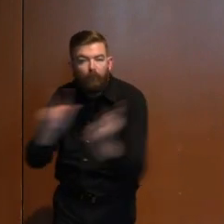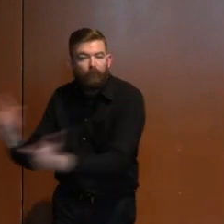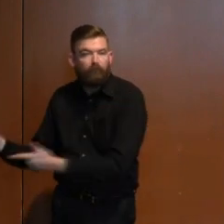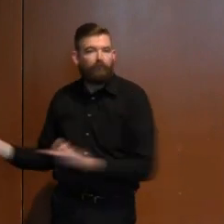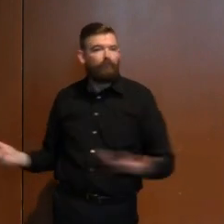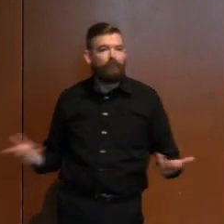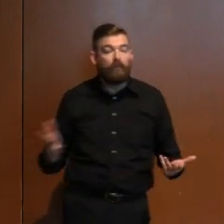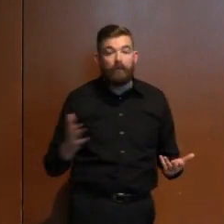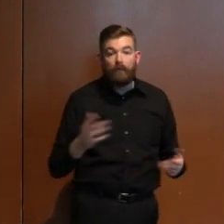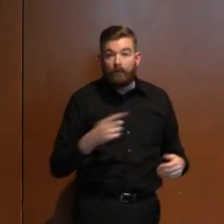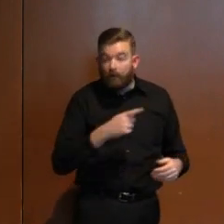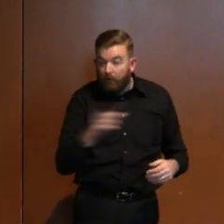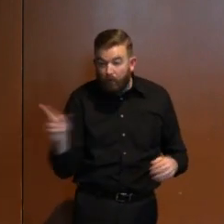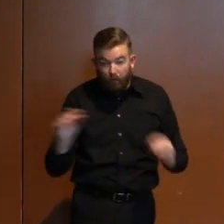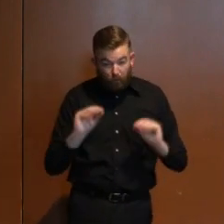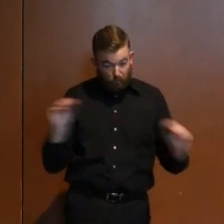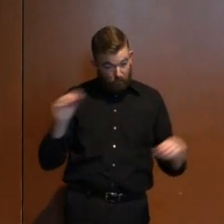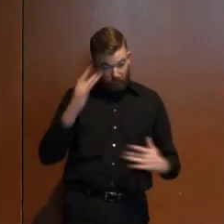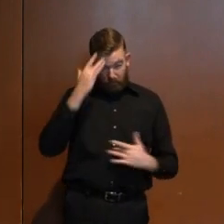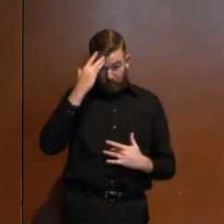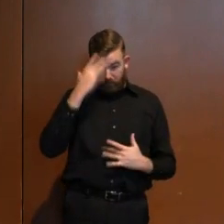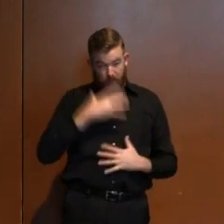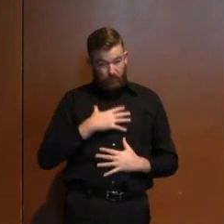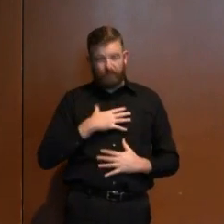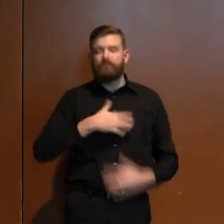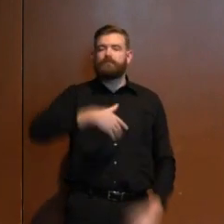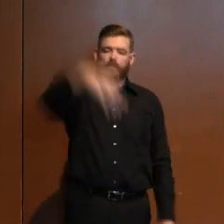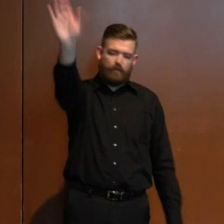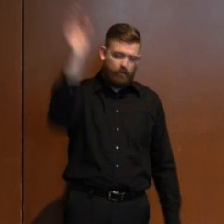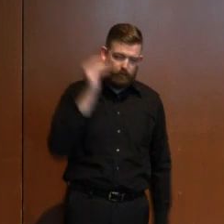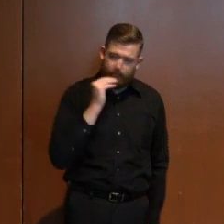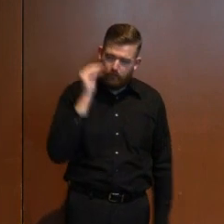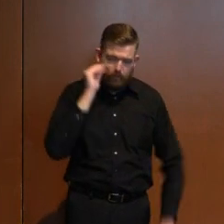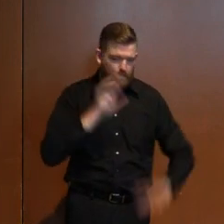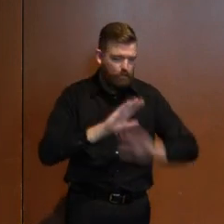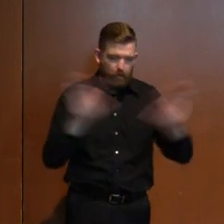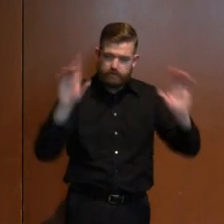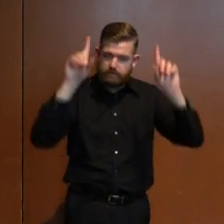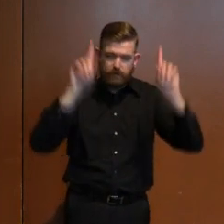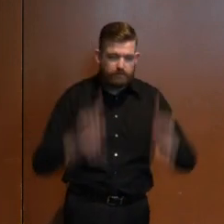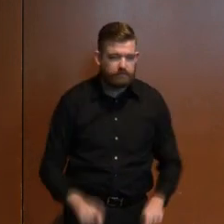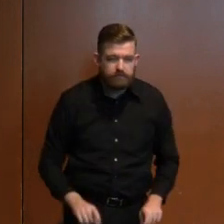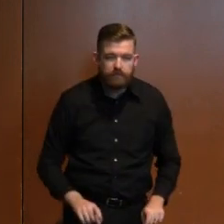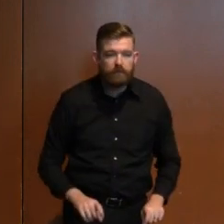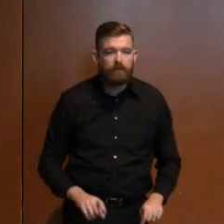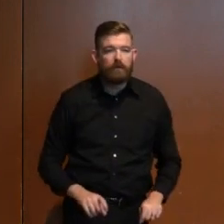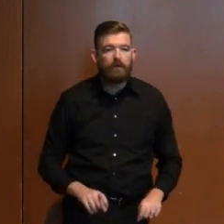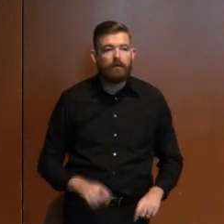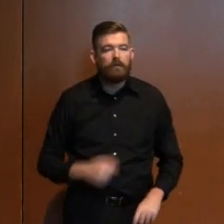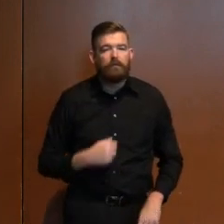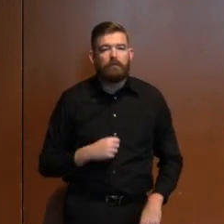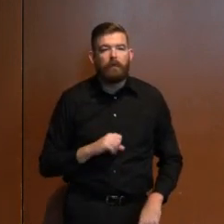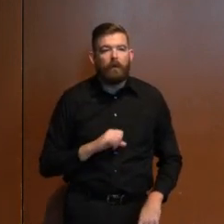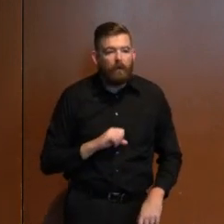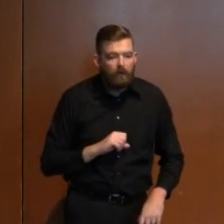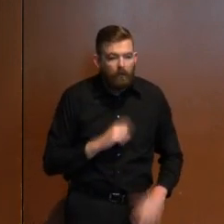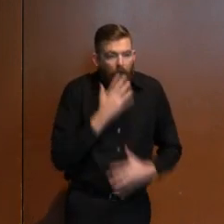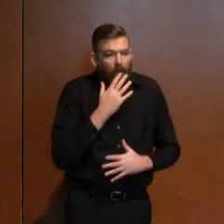GET TESTED EVEN SYSTEMATIC PEOPLE THAN CAN GET TESTED. THEY ARE THROWING ASYSTEMATIC PEOPLE OUT OF THE LINE CHRIS THAT'S CORRECT RIGHT.